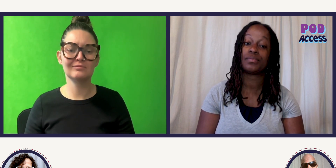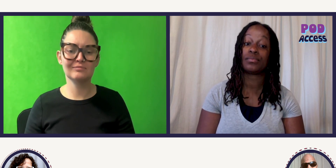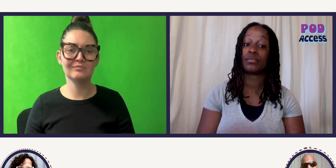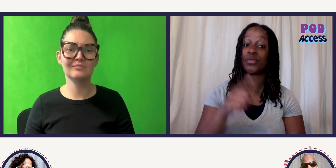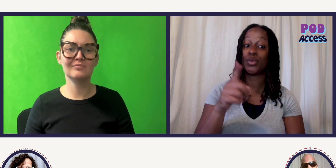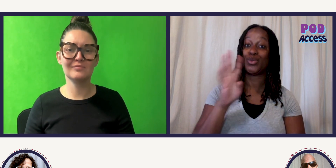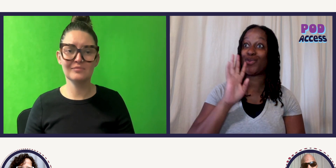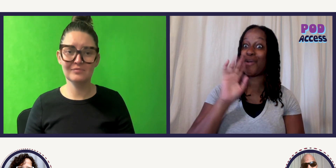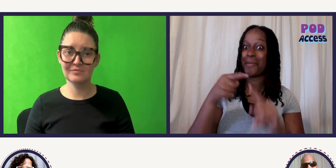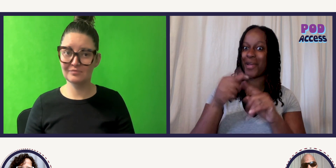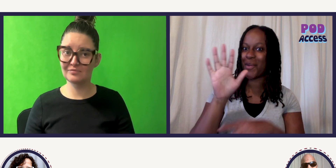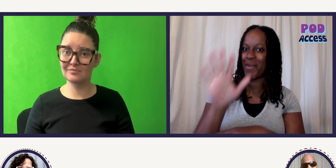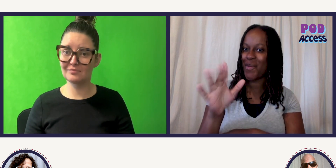You’re talking about your lighthouse!